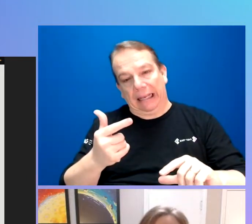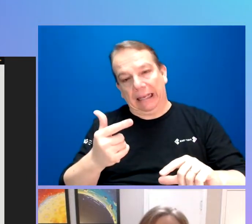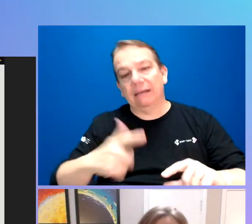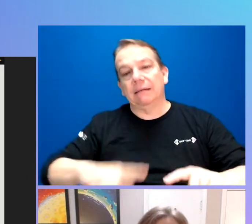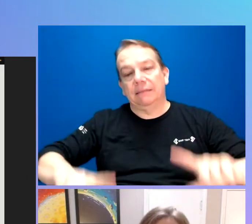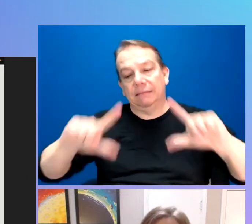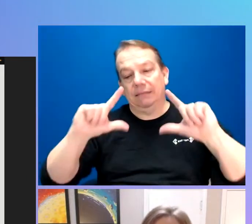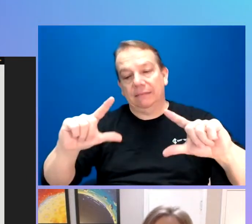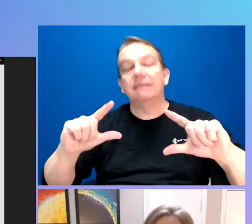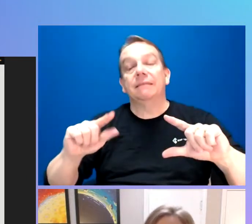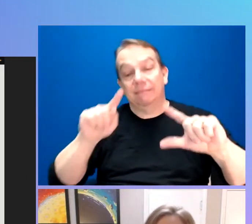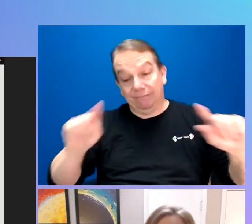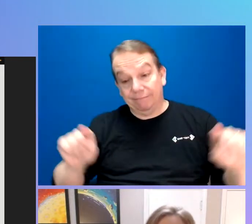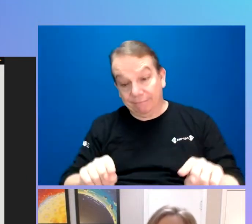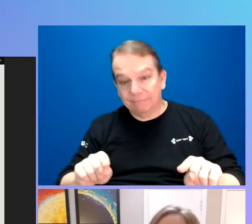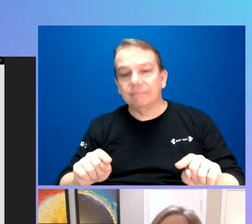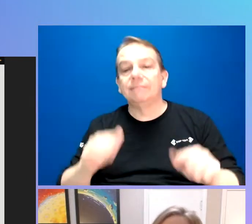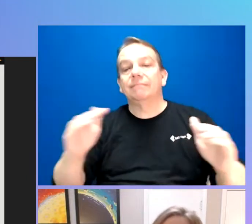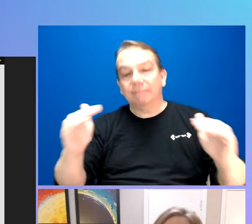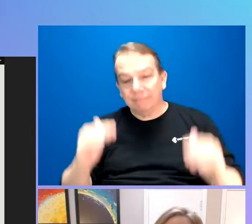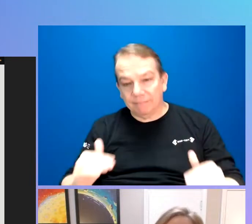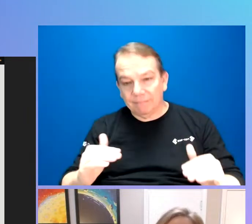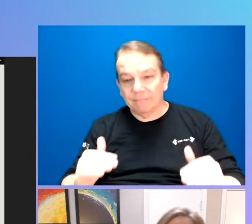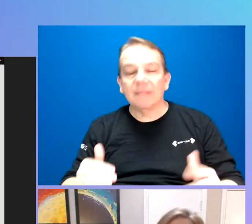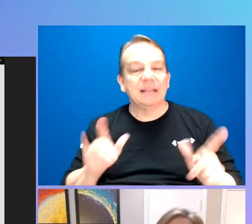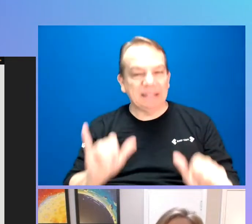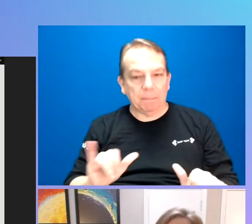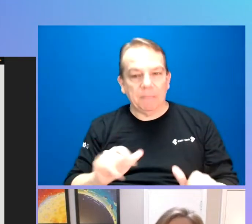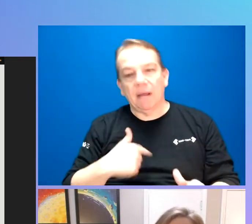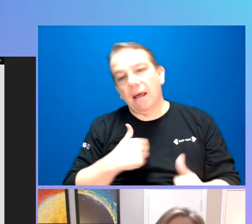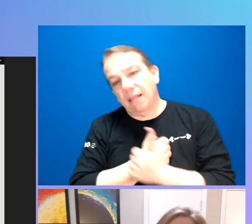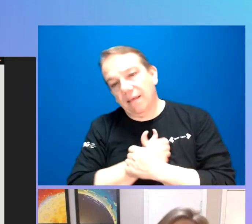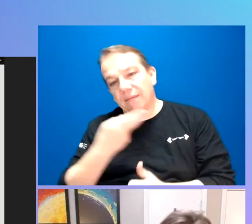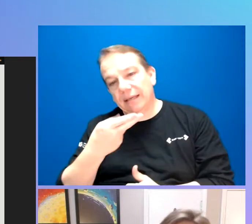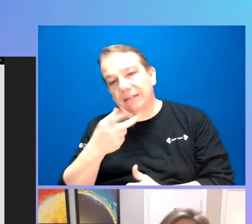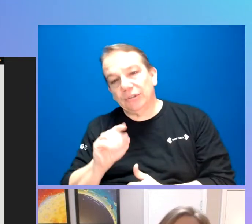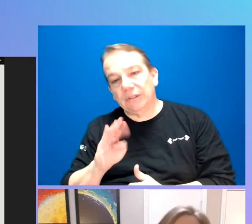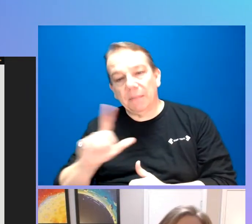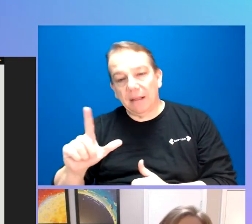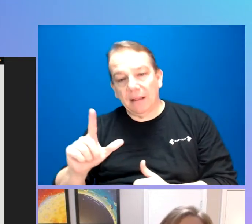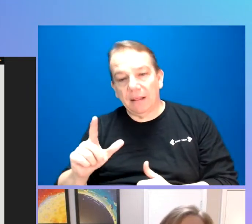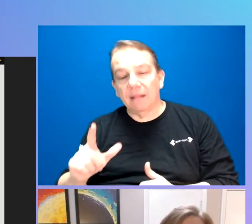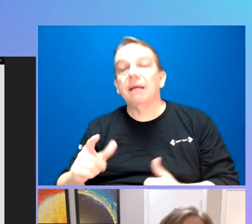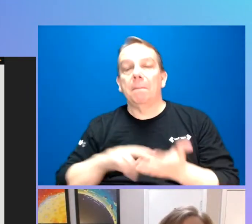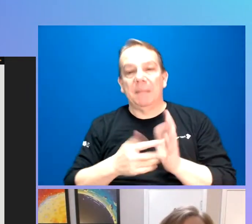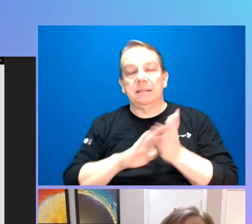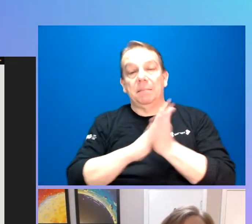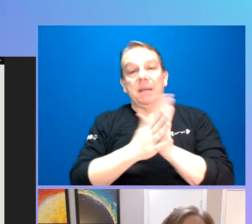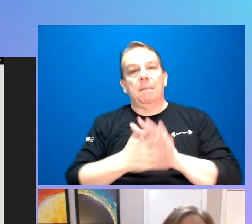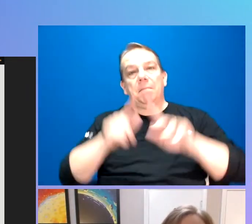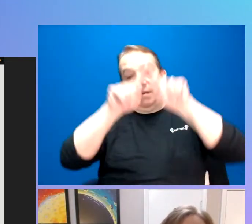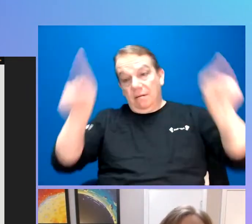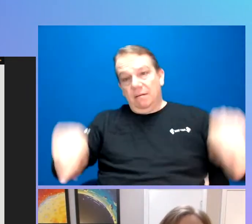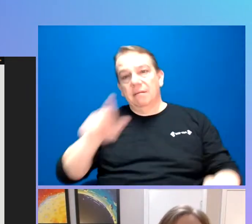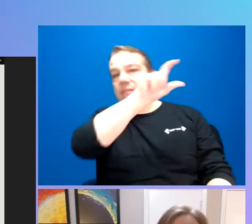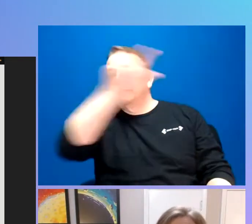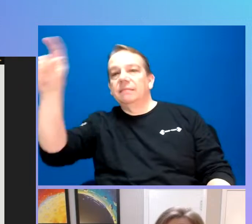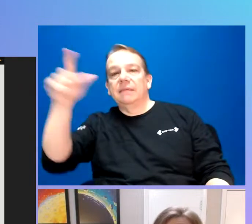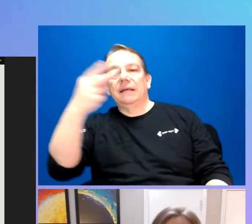the angular brackets, we can make a level three heading that says I love HTML. There are a